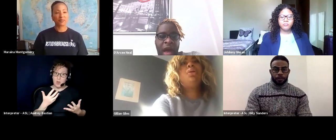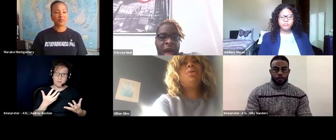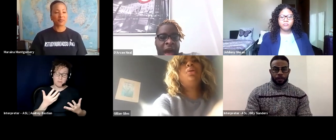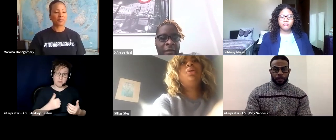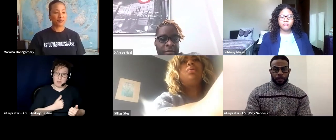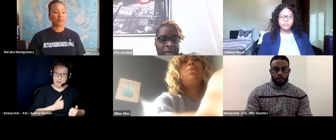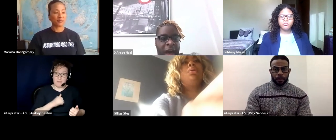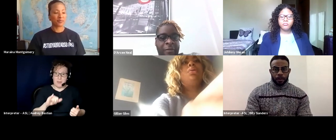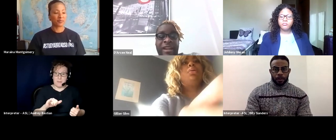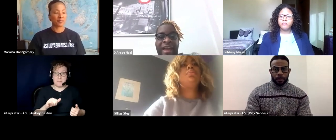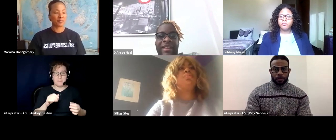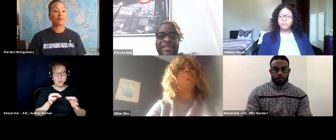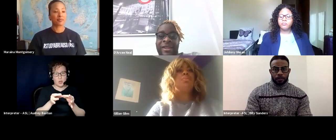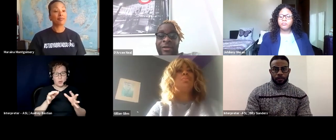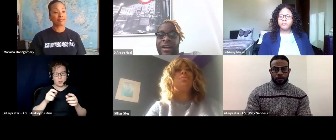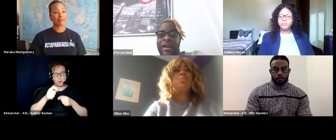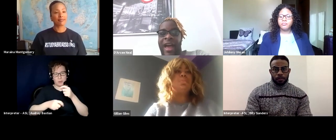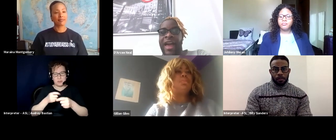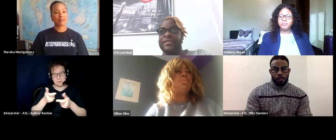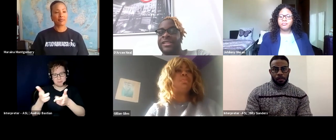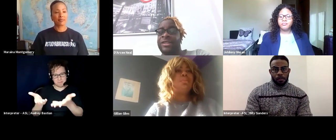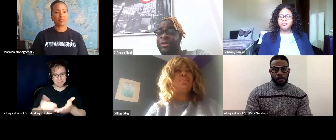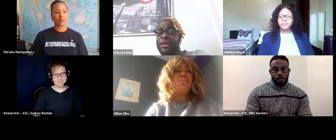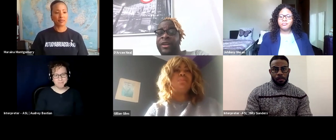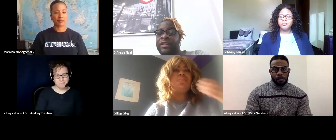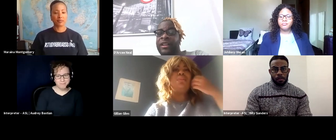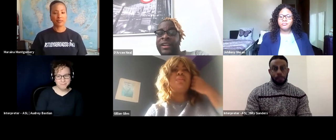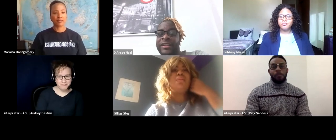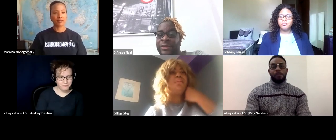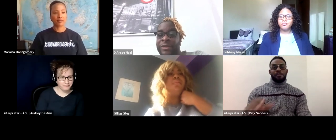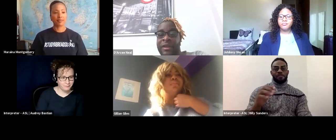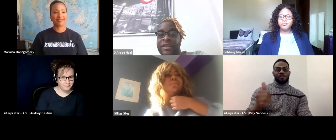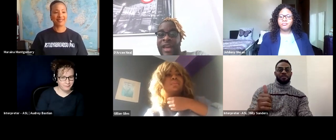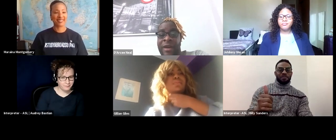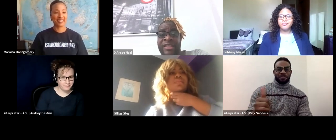I would add that I had a really quick hilarious story about this. I was the